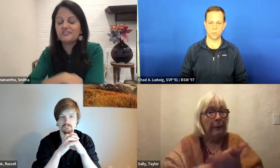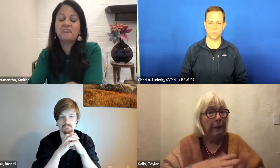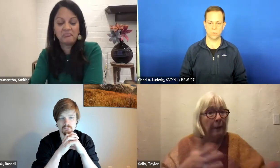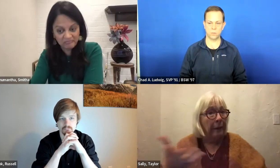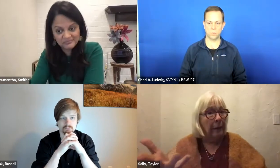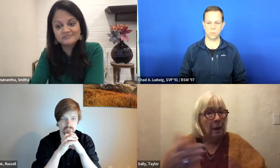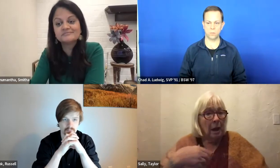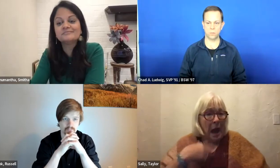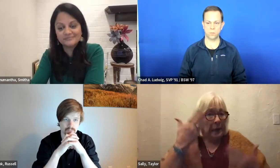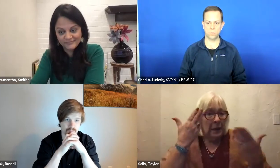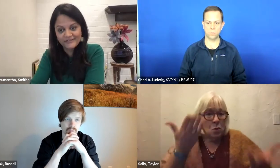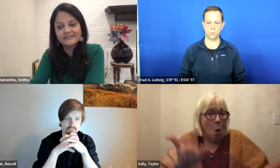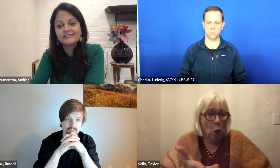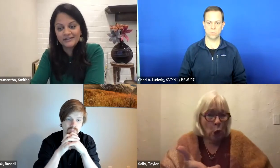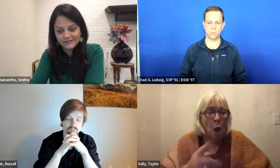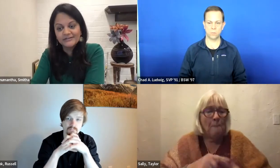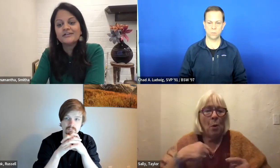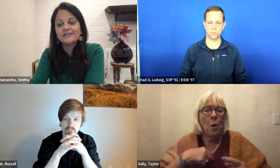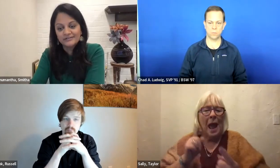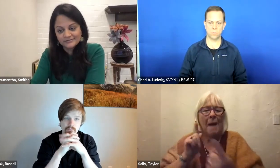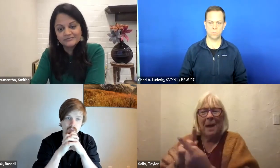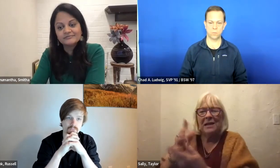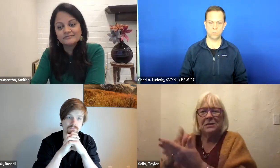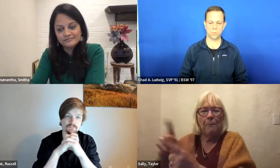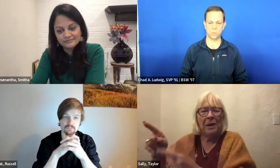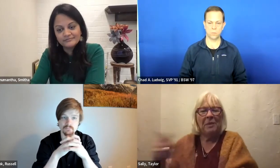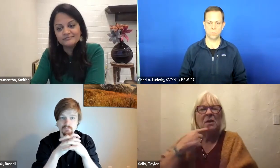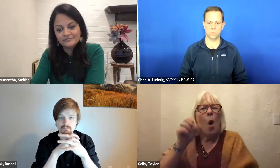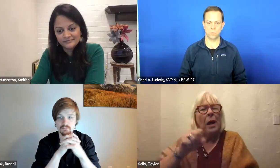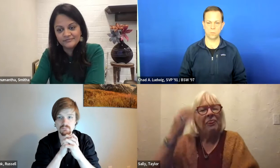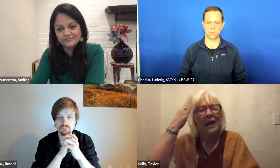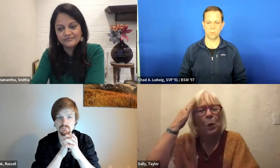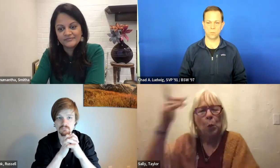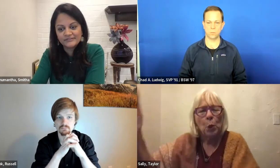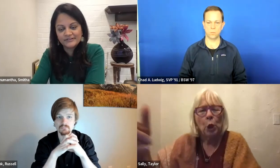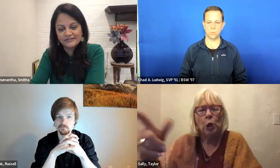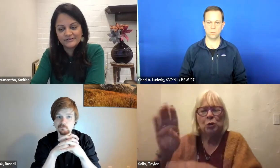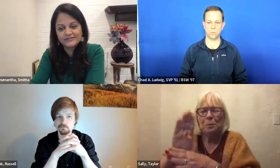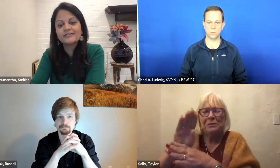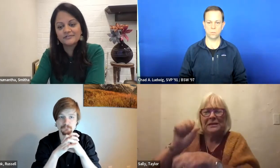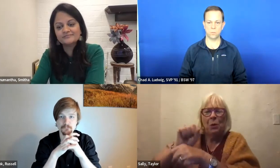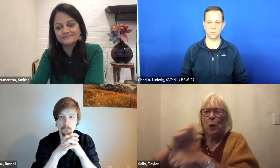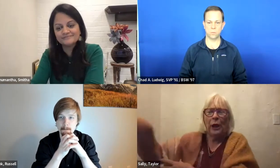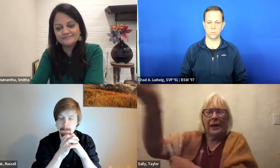She answered the advertisement that my daughter put in. I didn't know her. I had met other people after that who said,